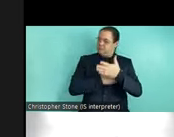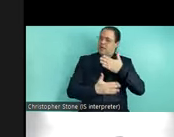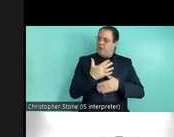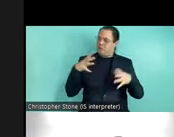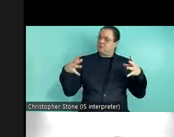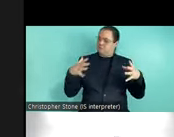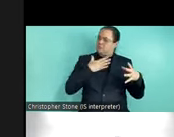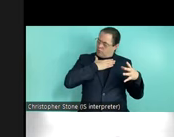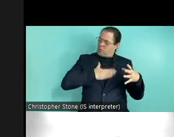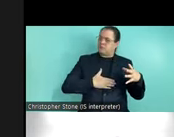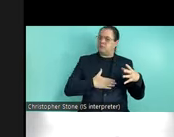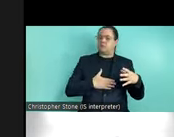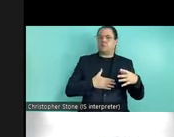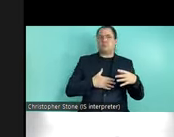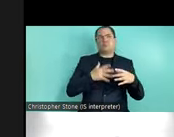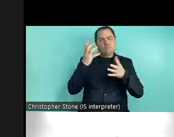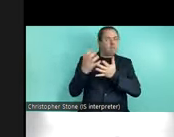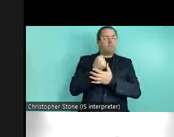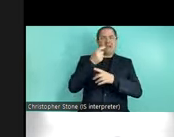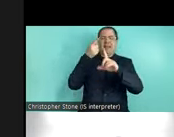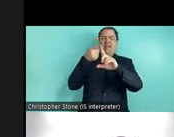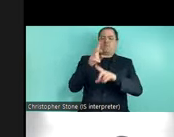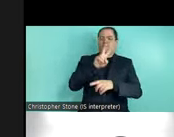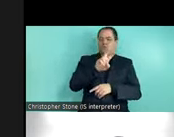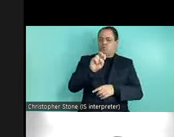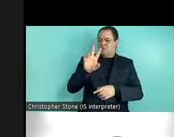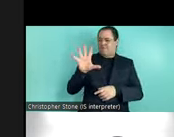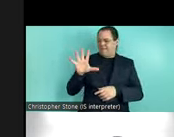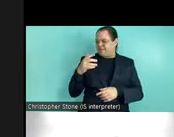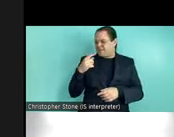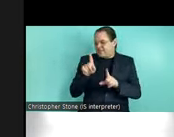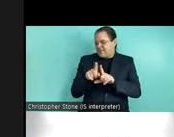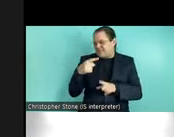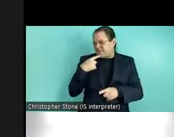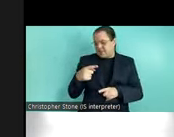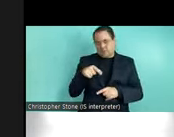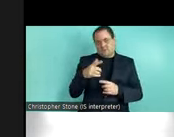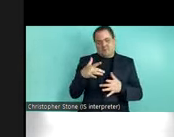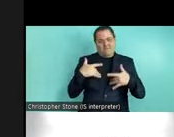15:11:54 By the year, 2025 and we are very very passionate about this and drivers with